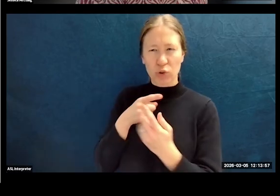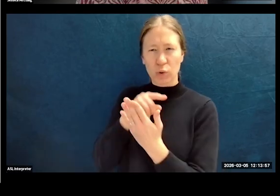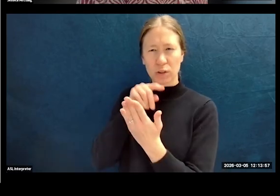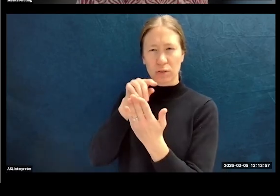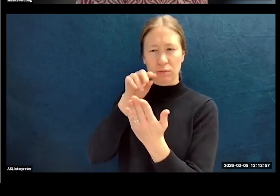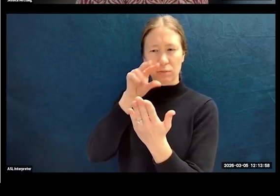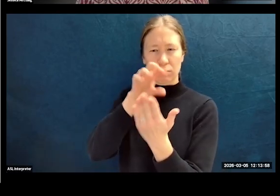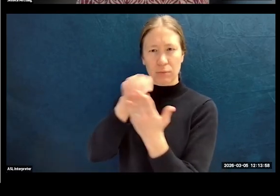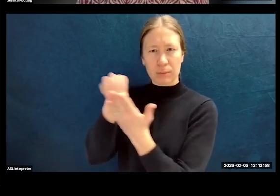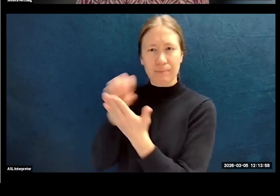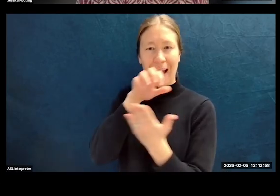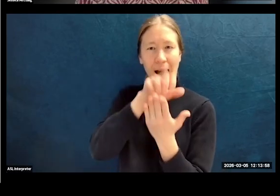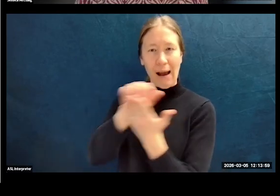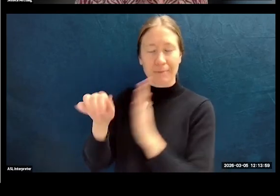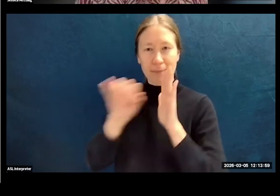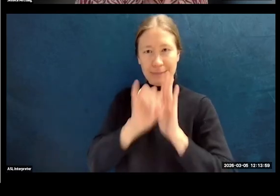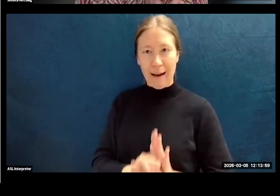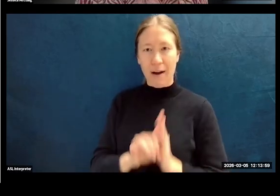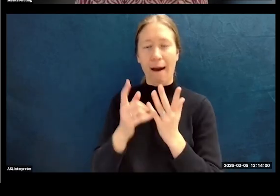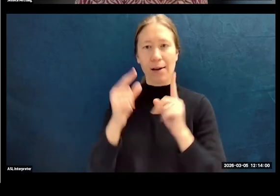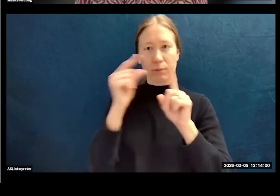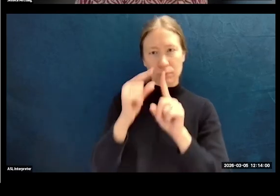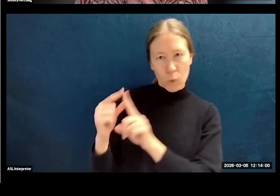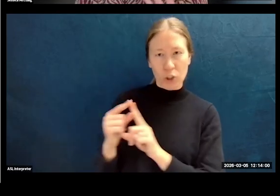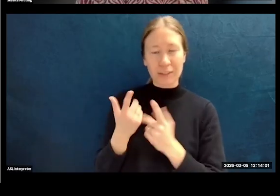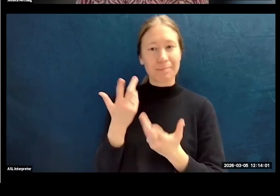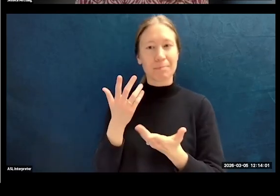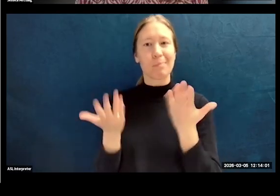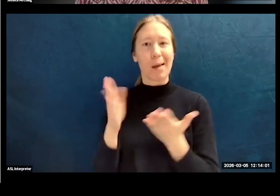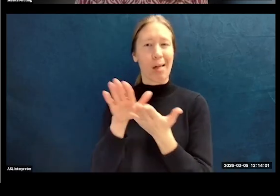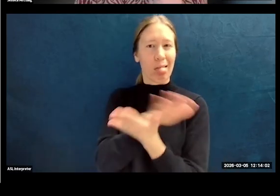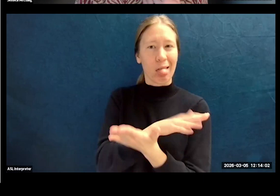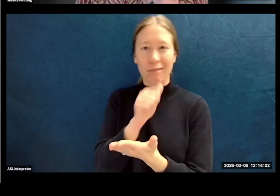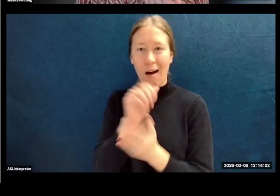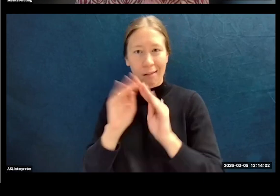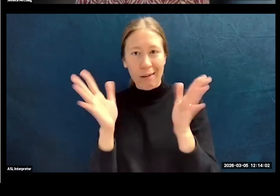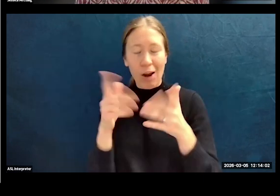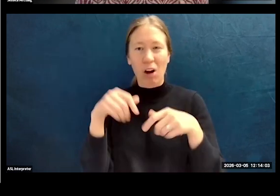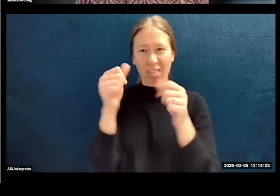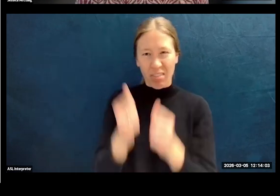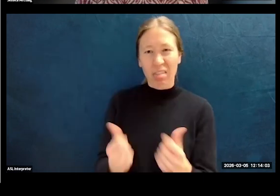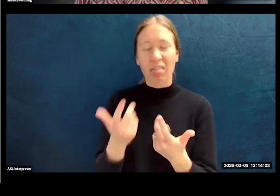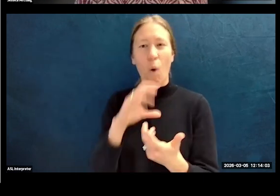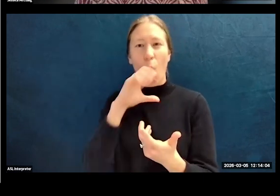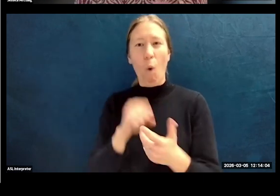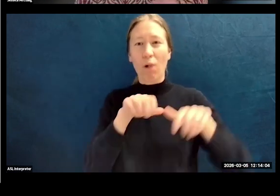when it is not clear in the image. So, if you're working with an image that is faded, produced by an old typewriter,